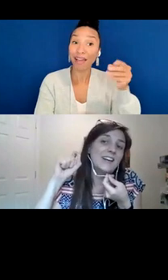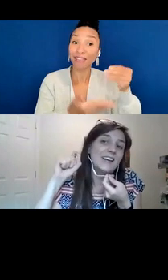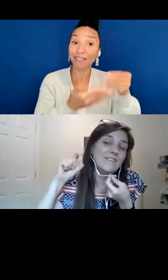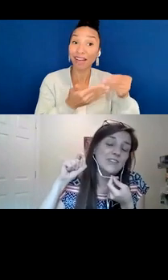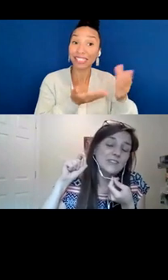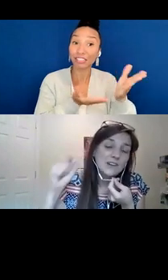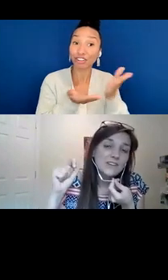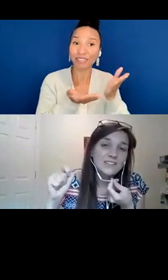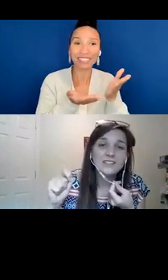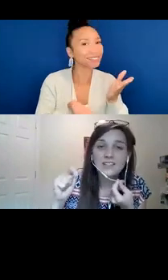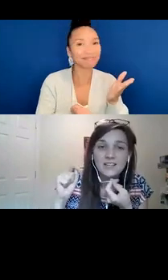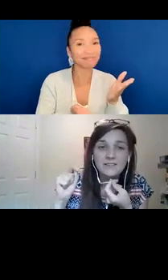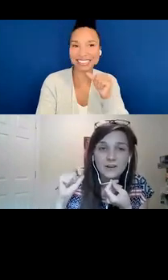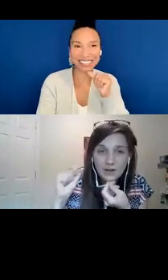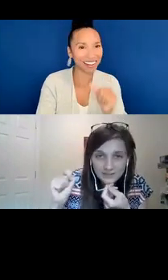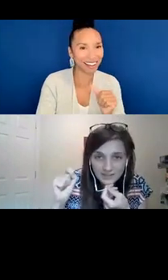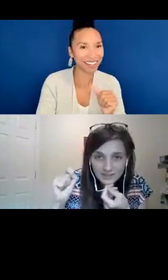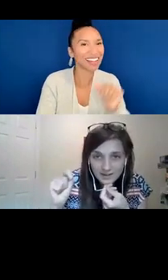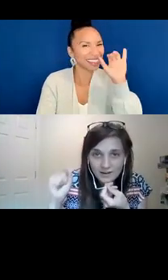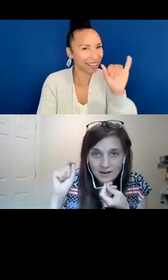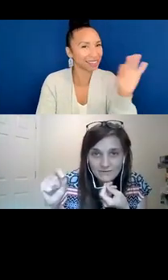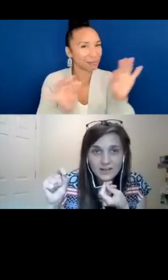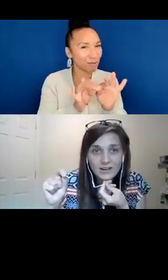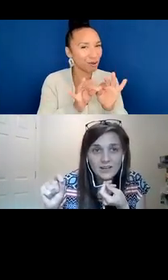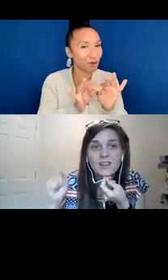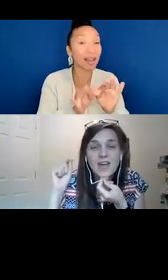If the services that they're requesting are grant-funded,